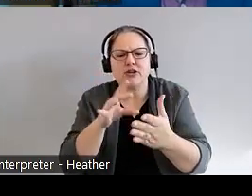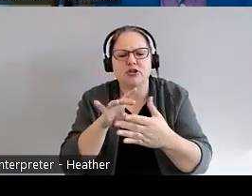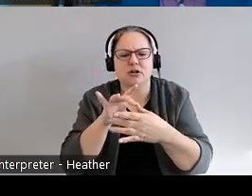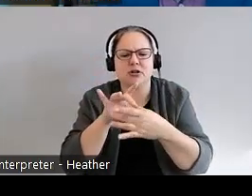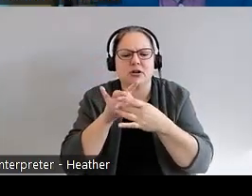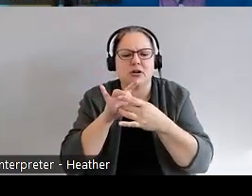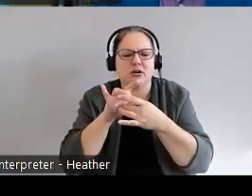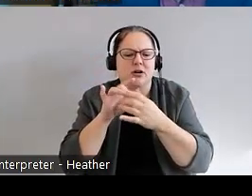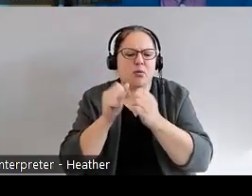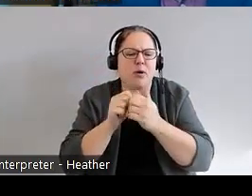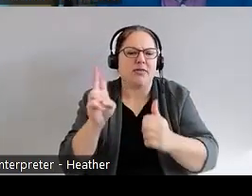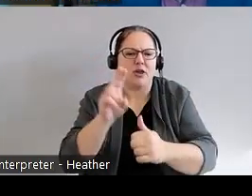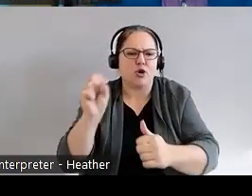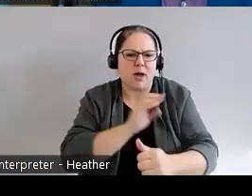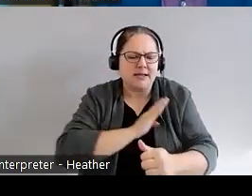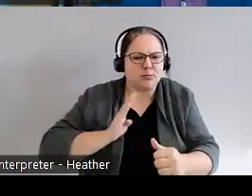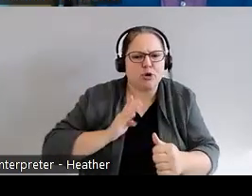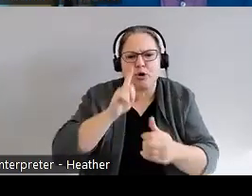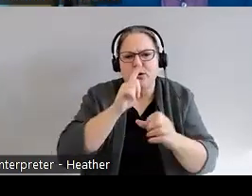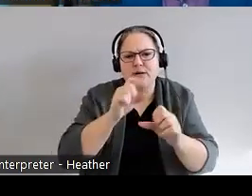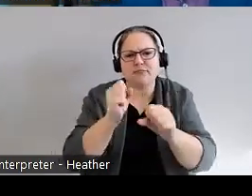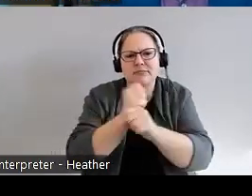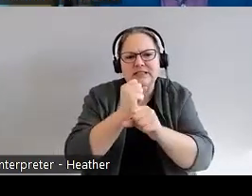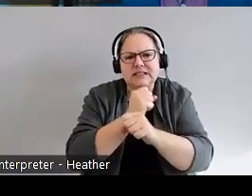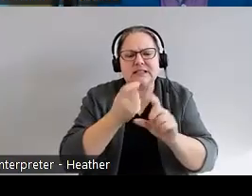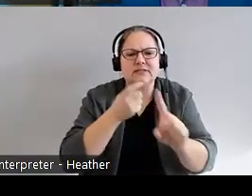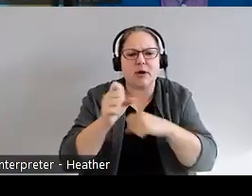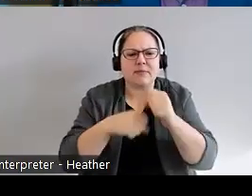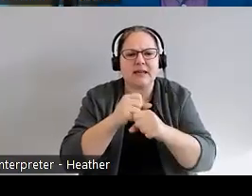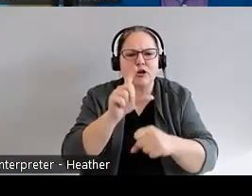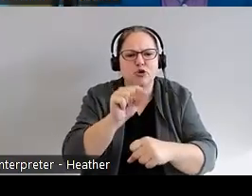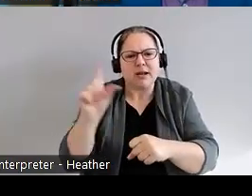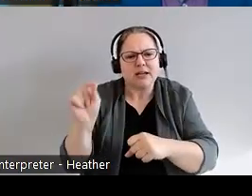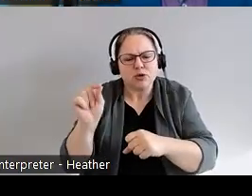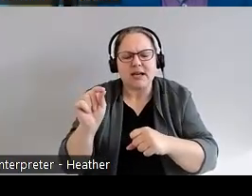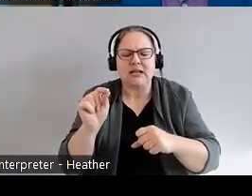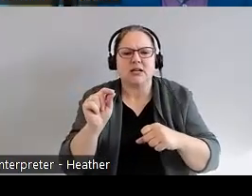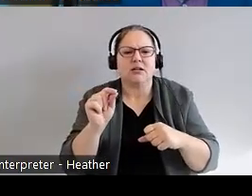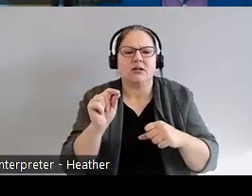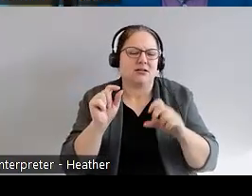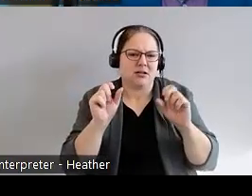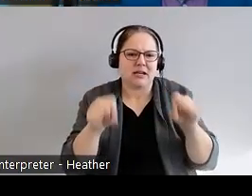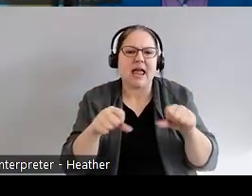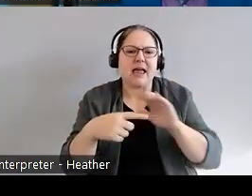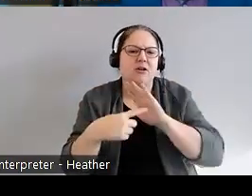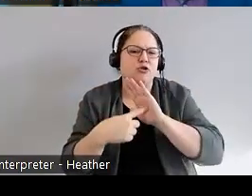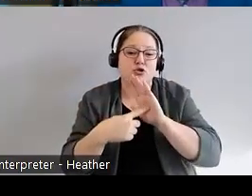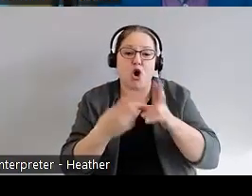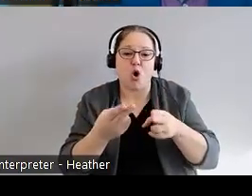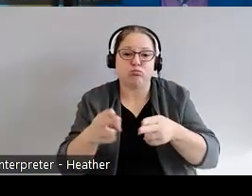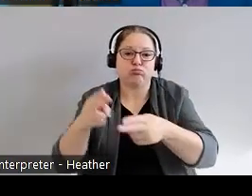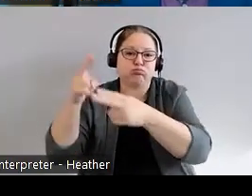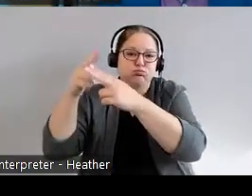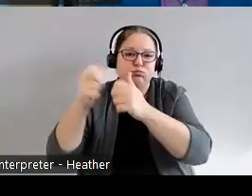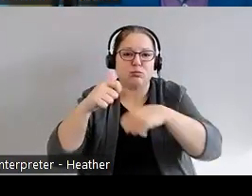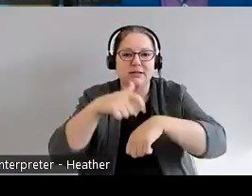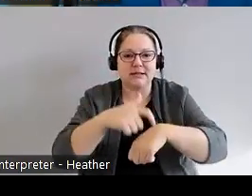Statistics uh from 2020. Uh that shows that there is been this uh remarkable elevation over time. uh